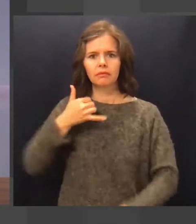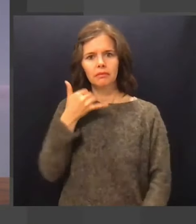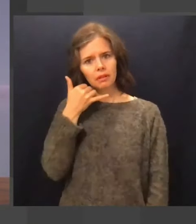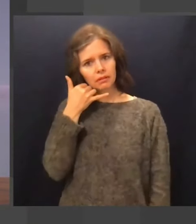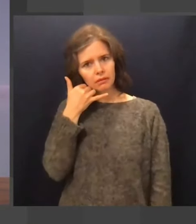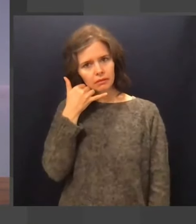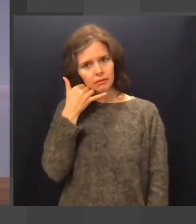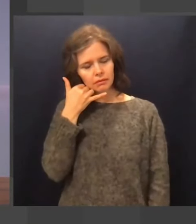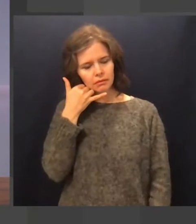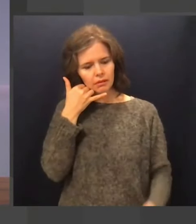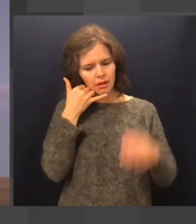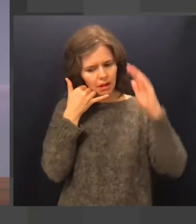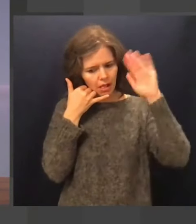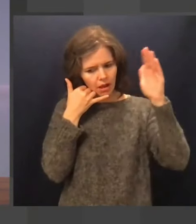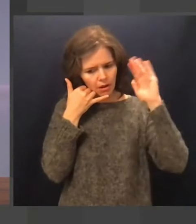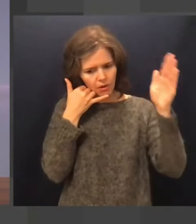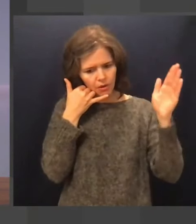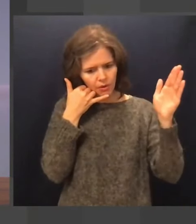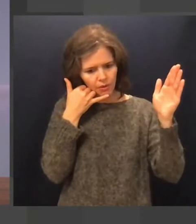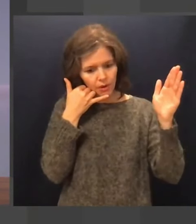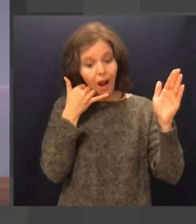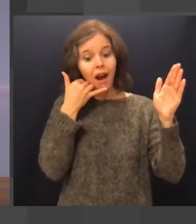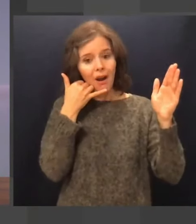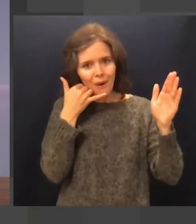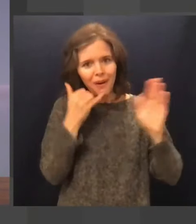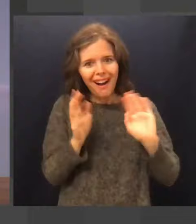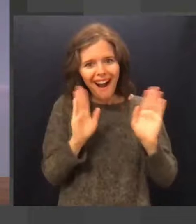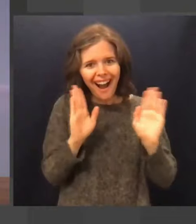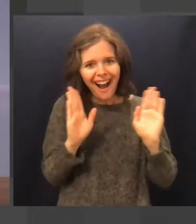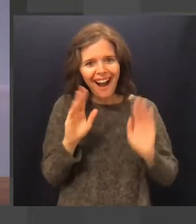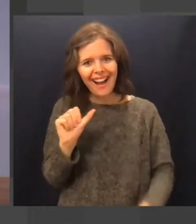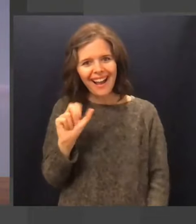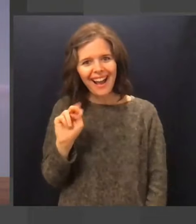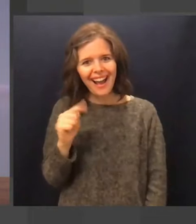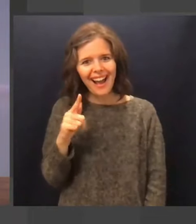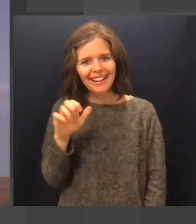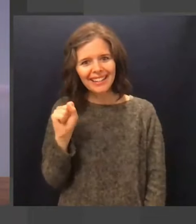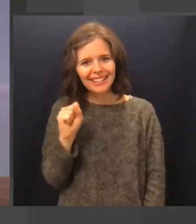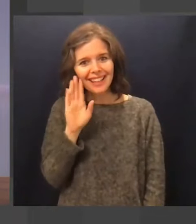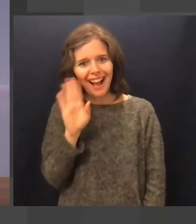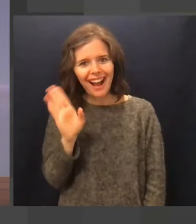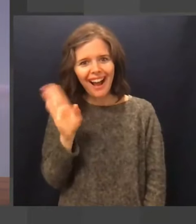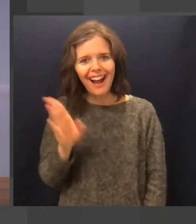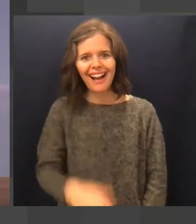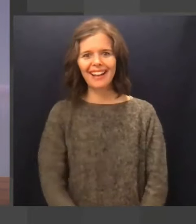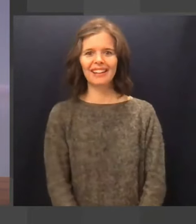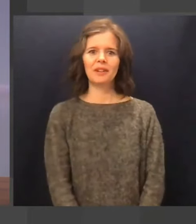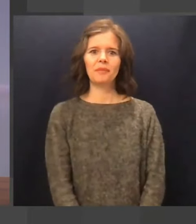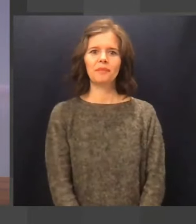YOU.